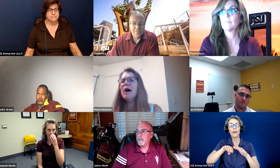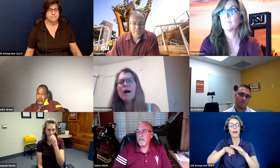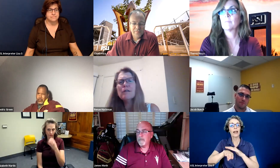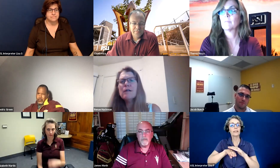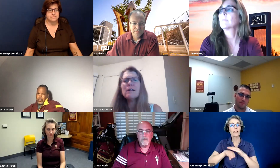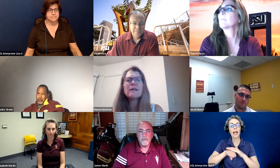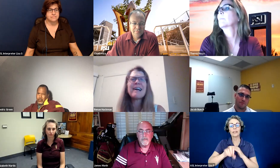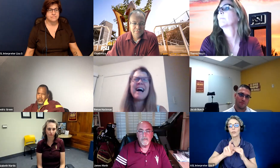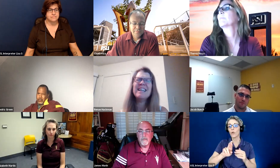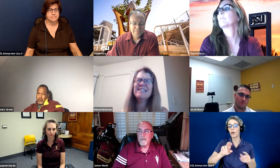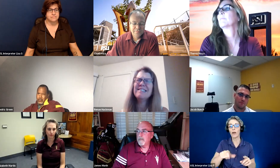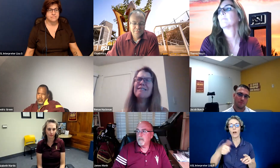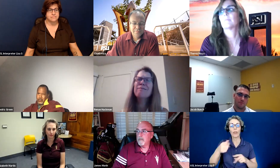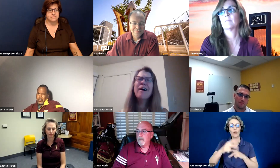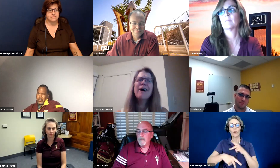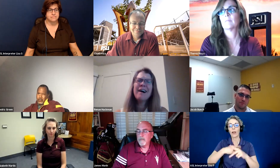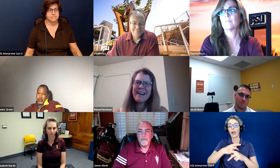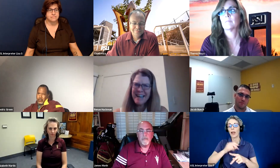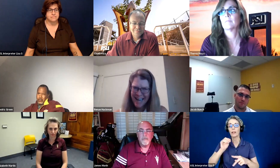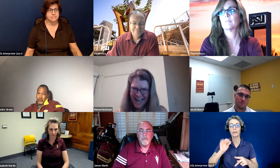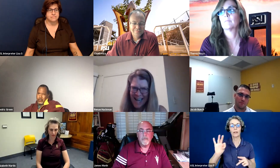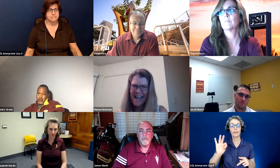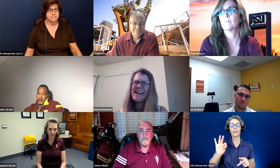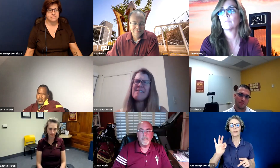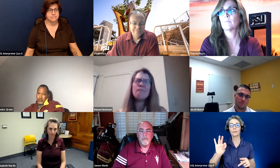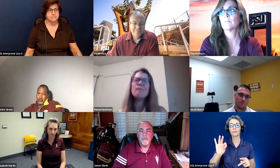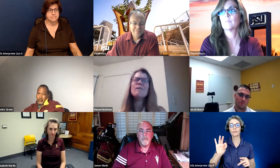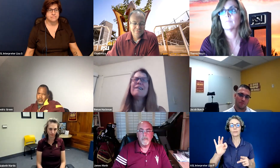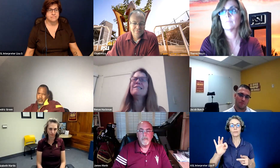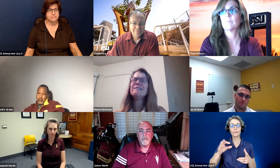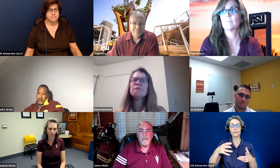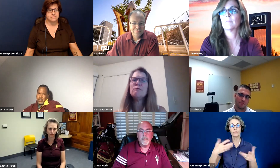Access for other research .